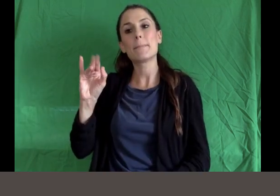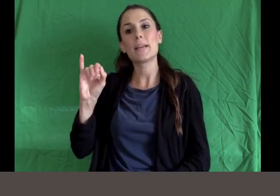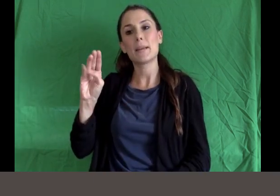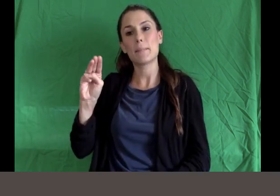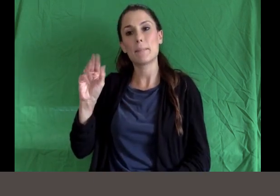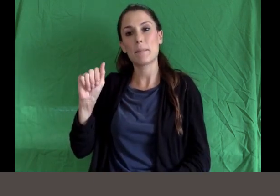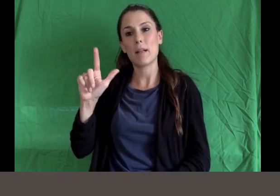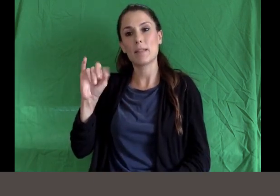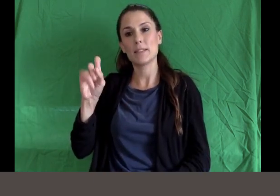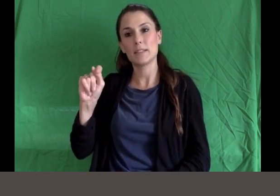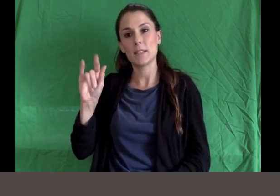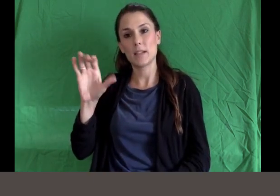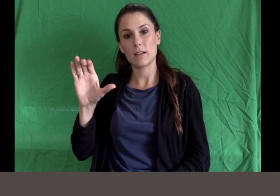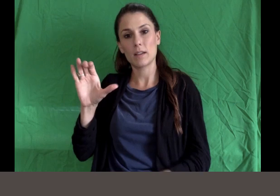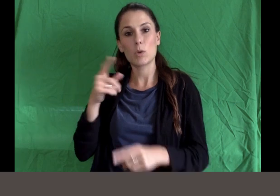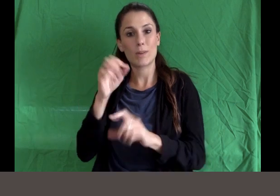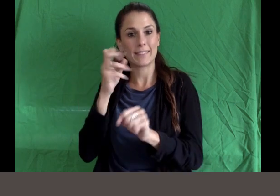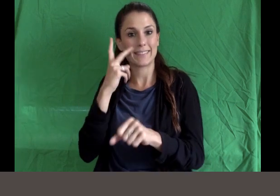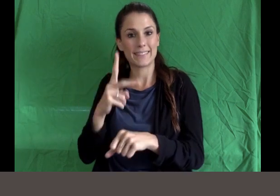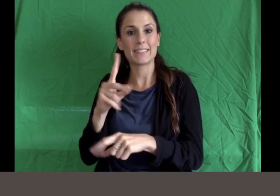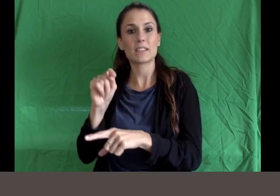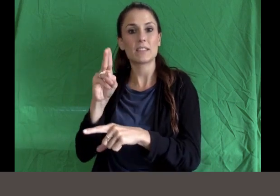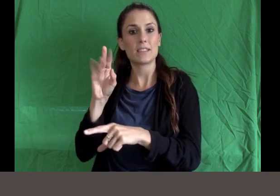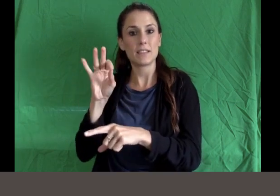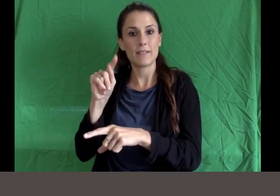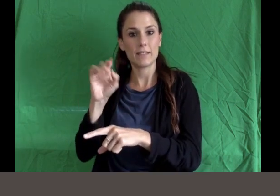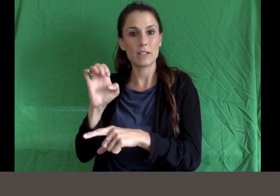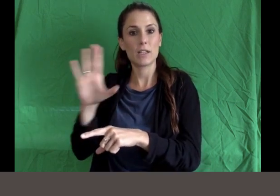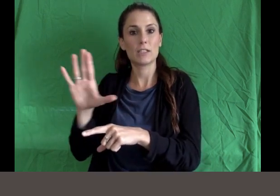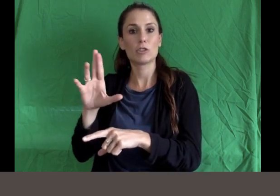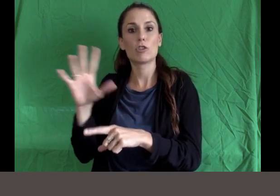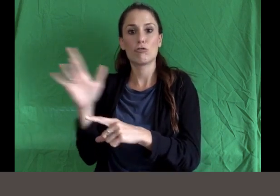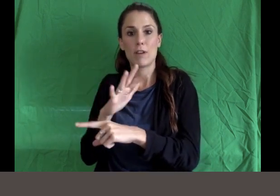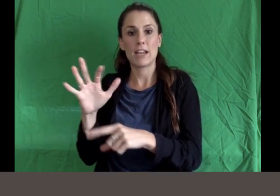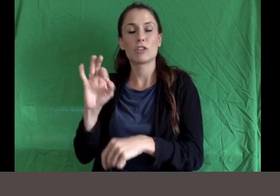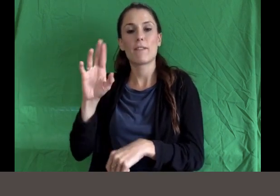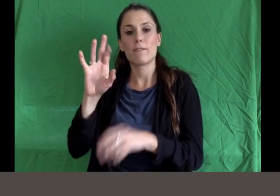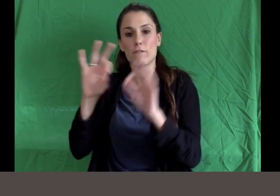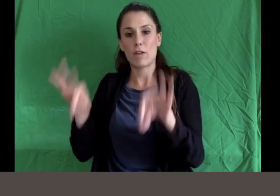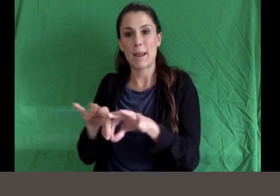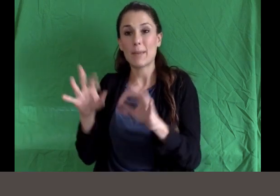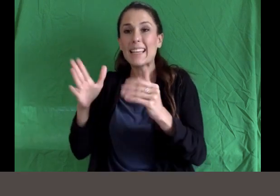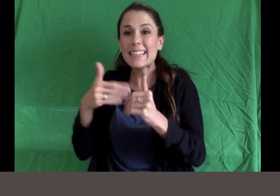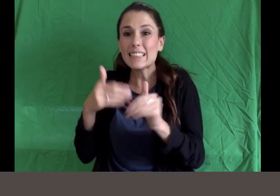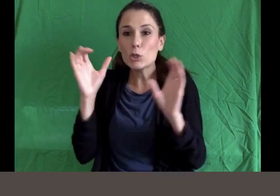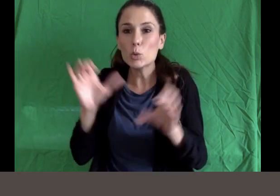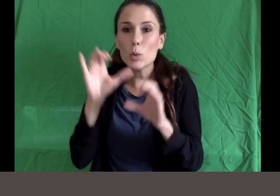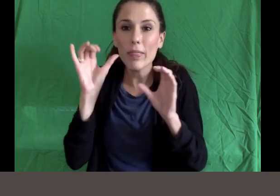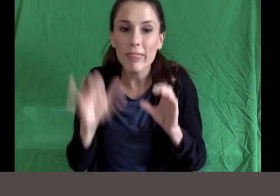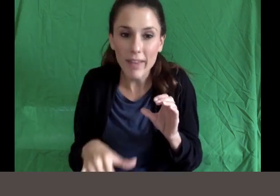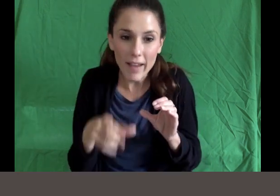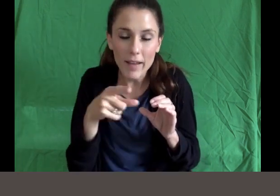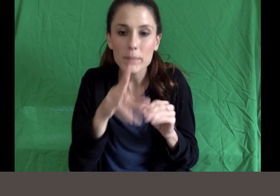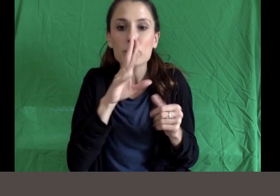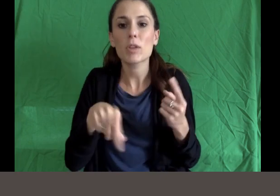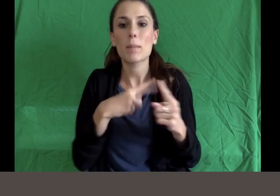in Edward Tufte's range frame and we can very easily do this talking about the mechanics of how